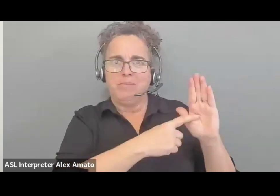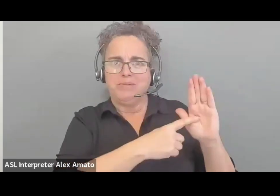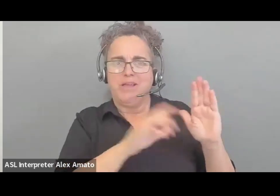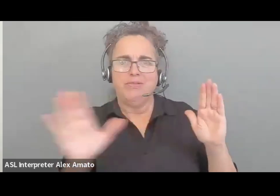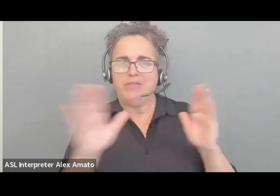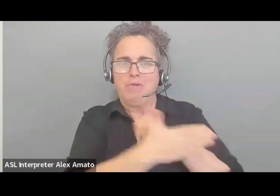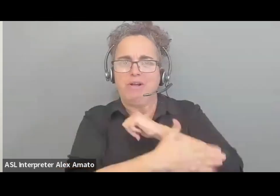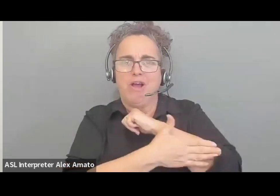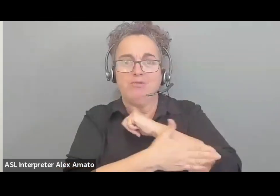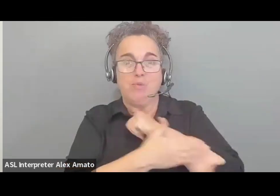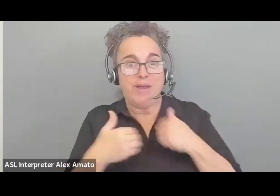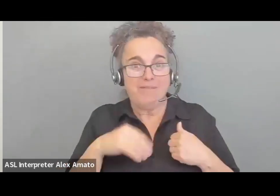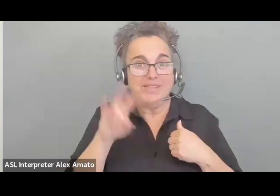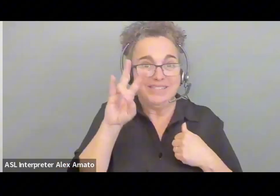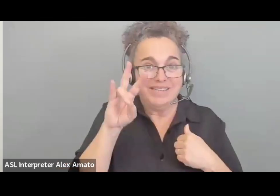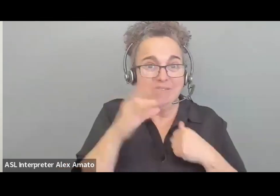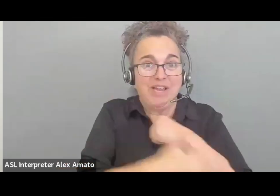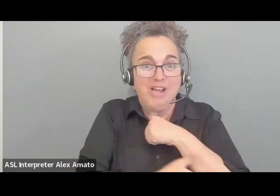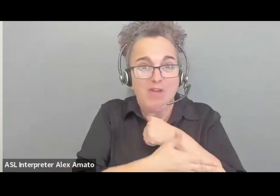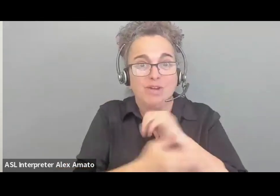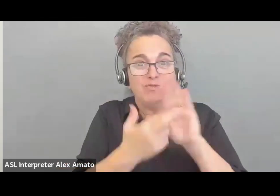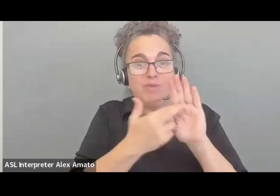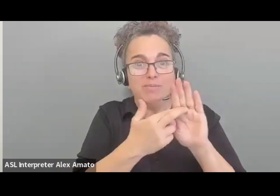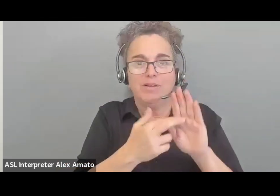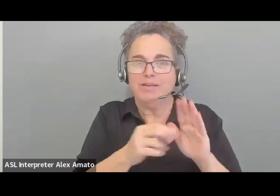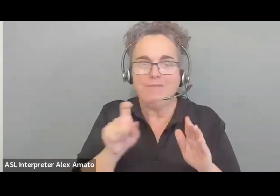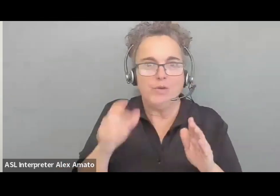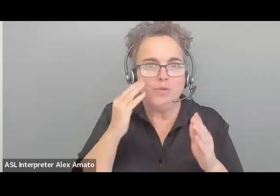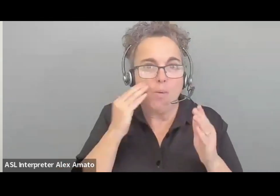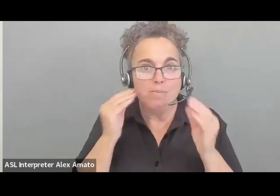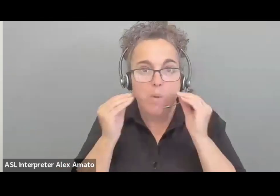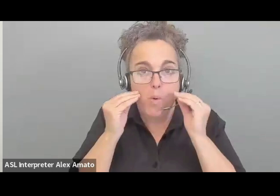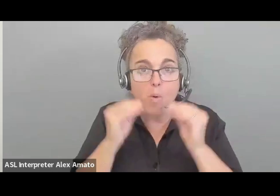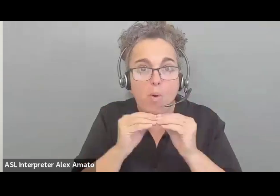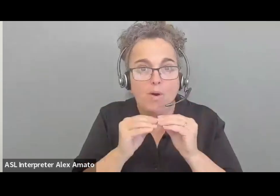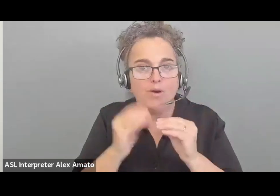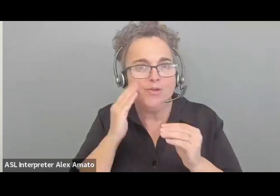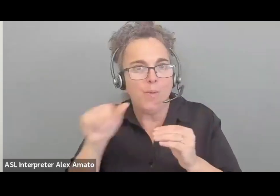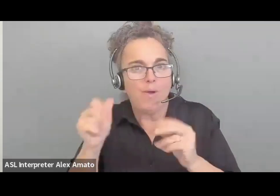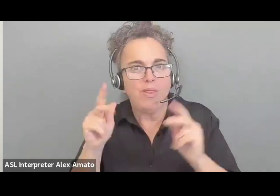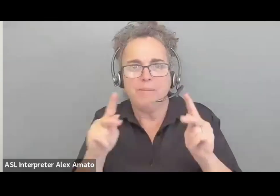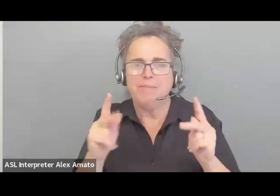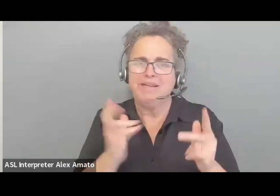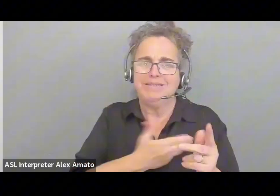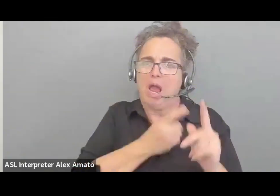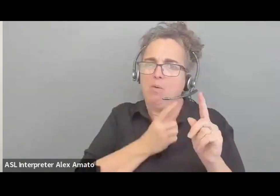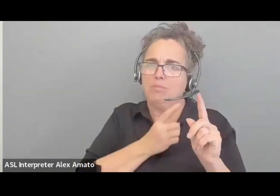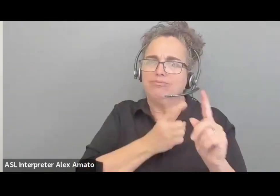who we're playing. For folks that know others, we'd love to see more. This is kind of our effort and start of what that looks like.